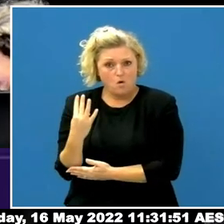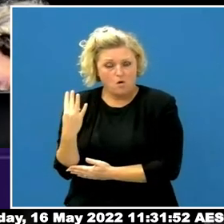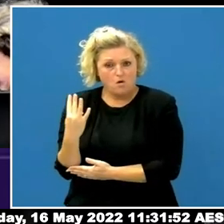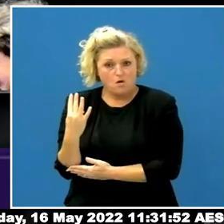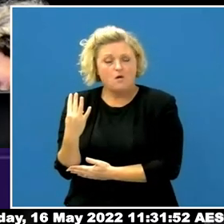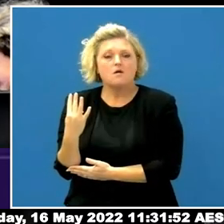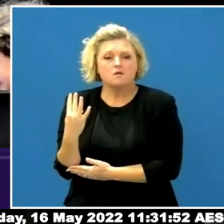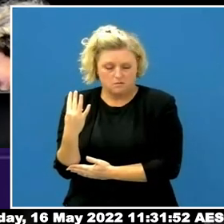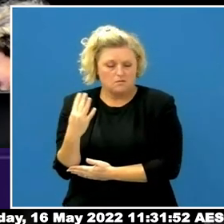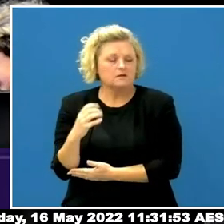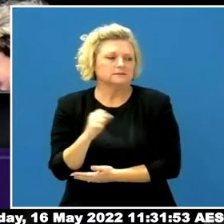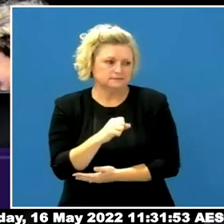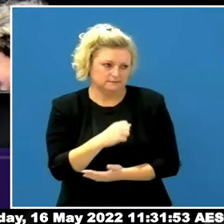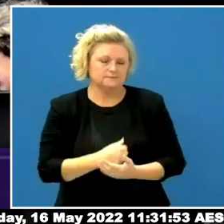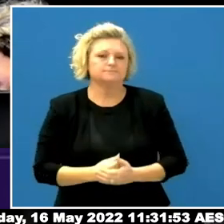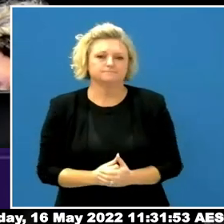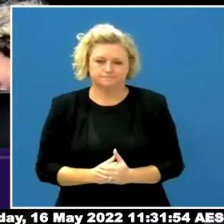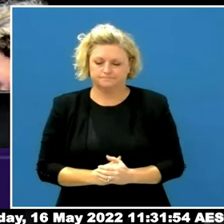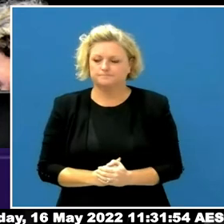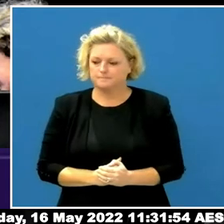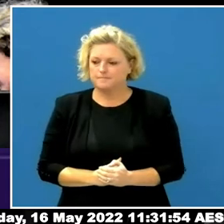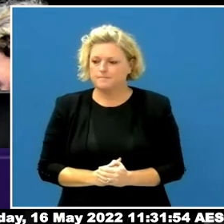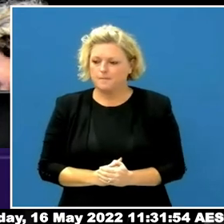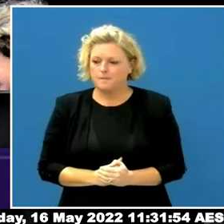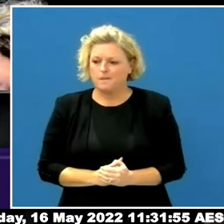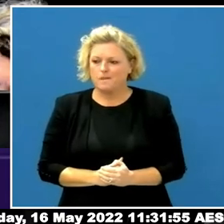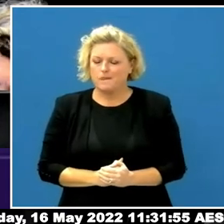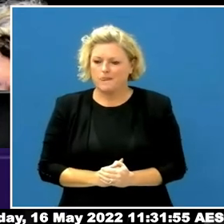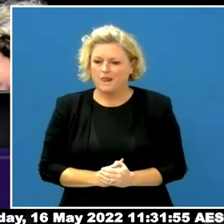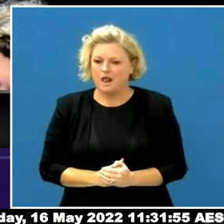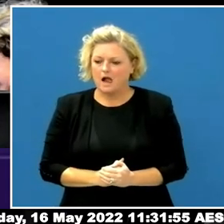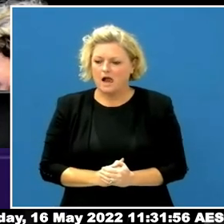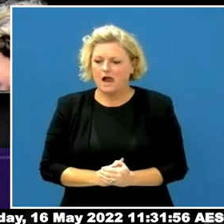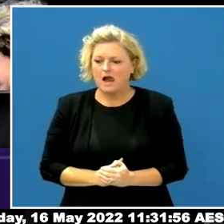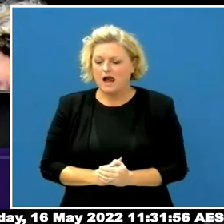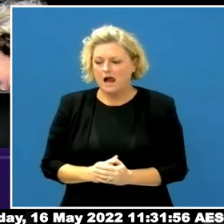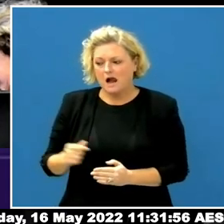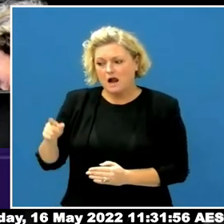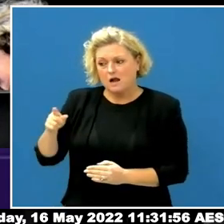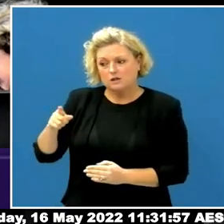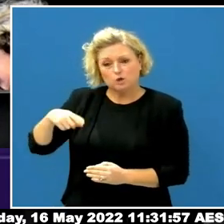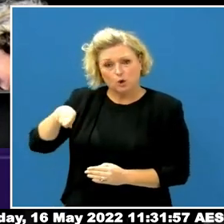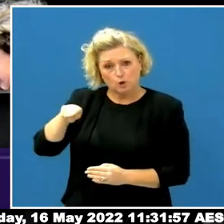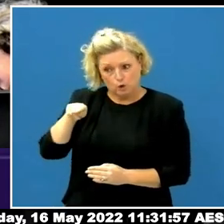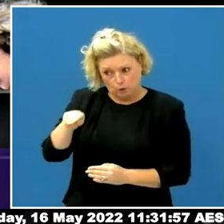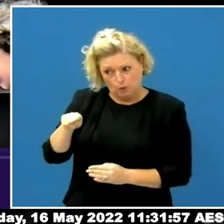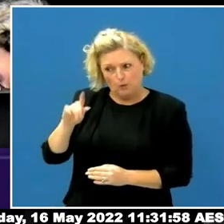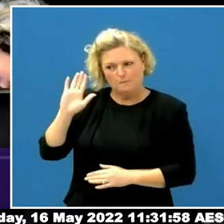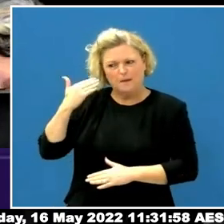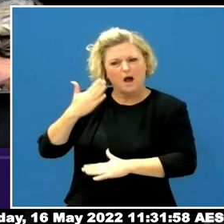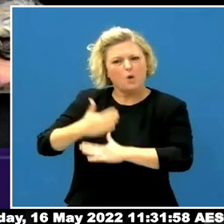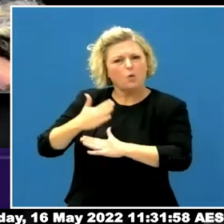time? SALLY: Yes. MR FOGARTY: You've worked as a support officer and an SLSO?